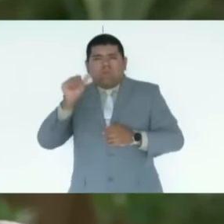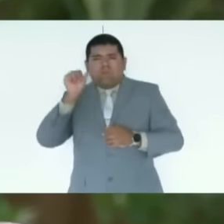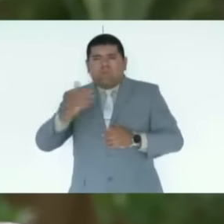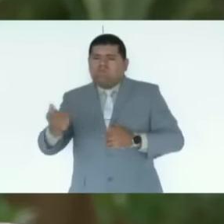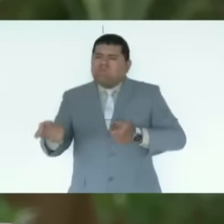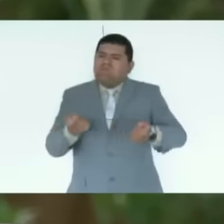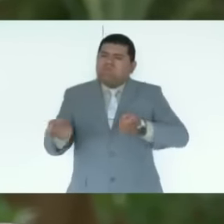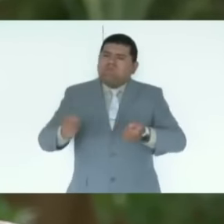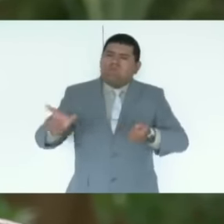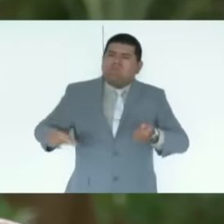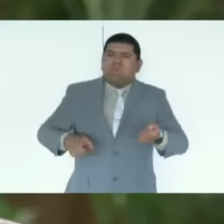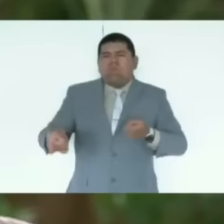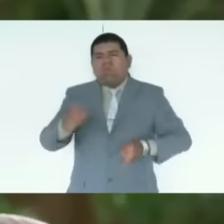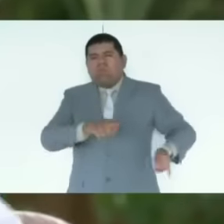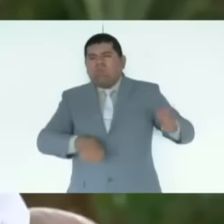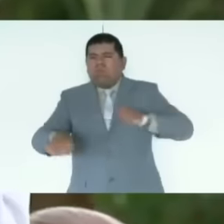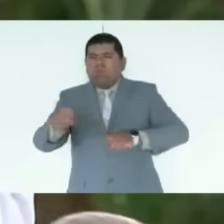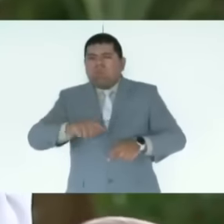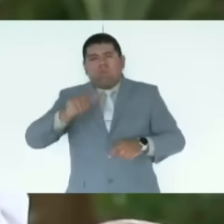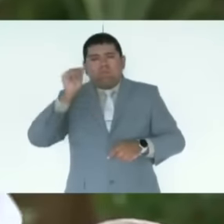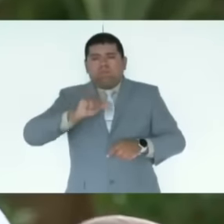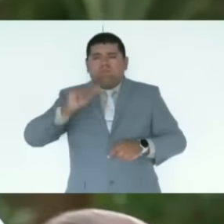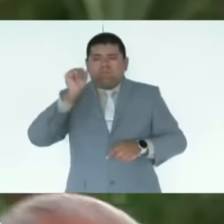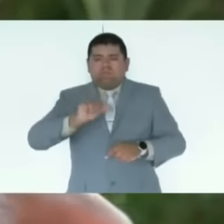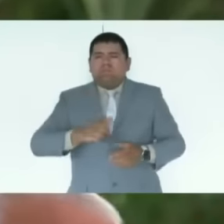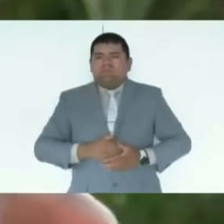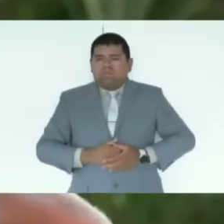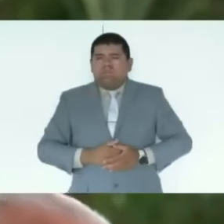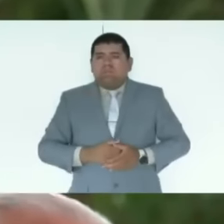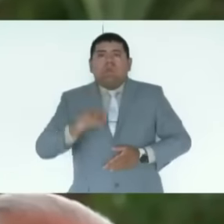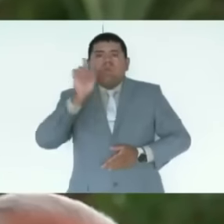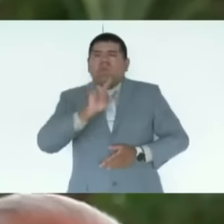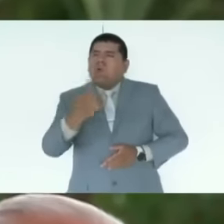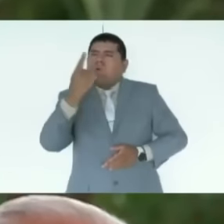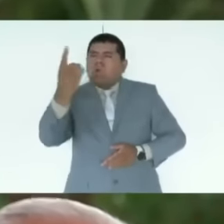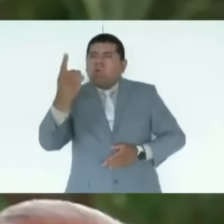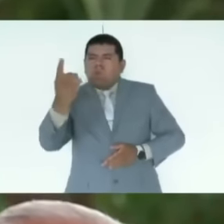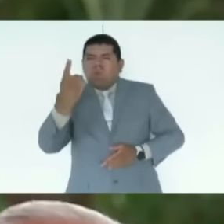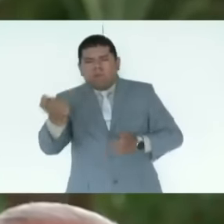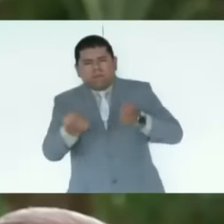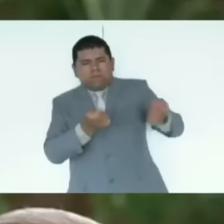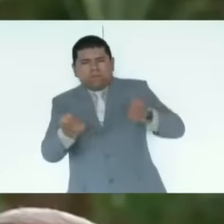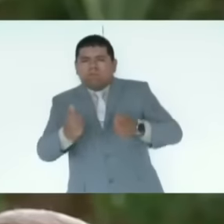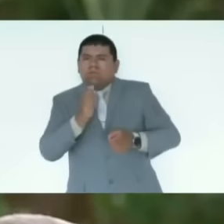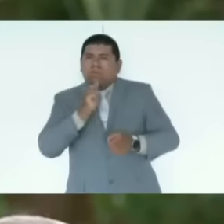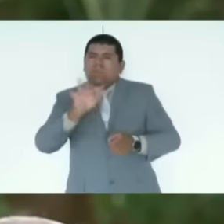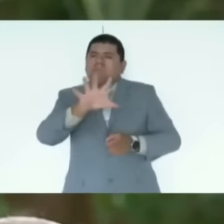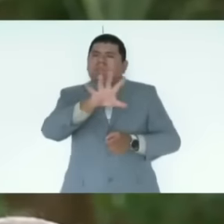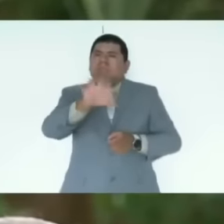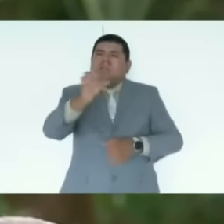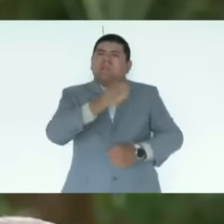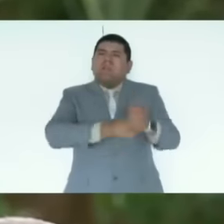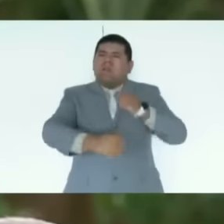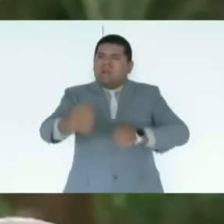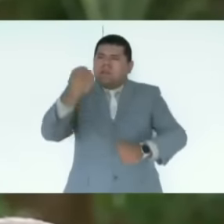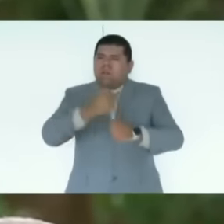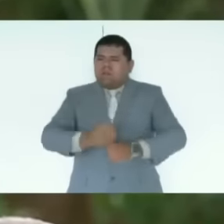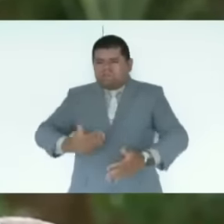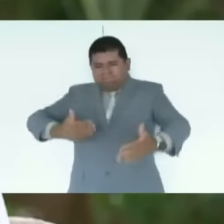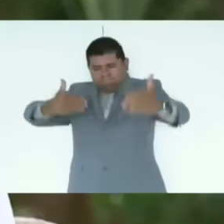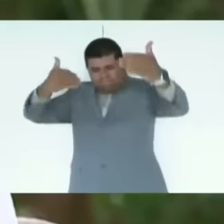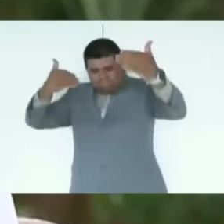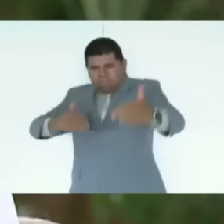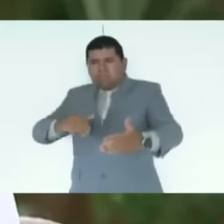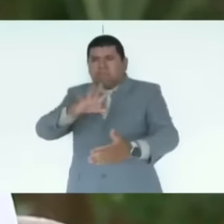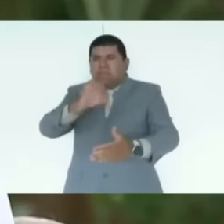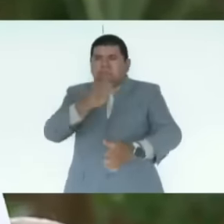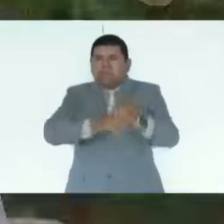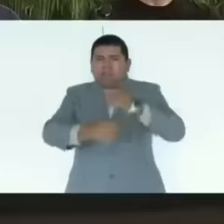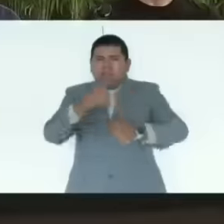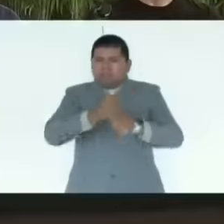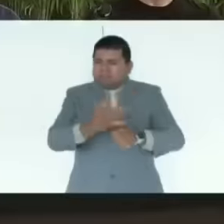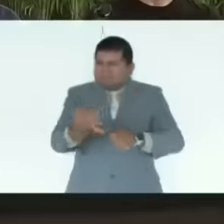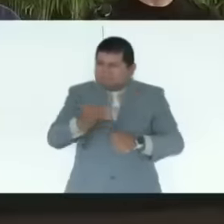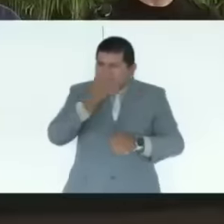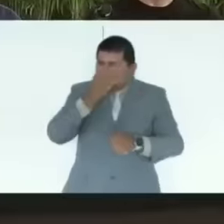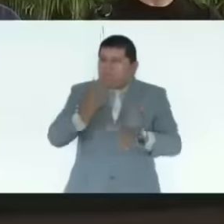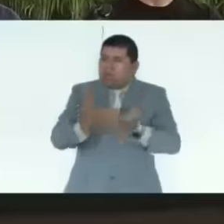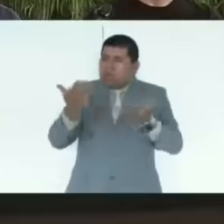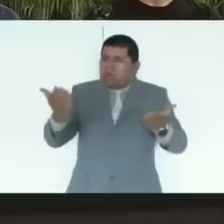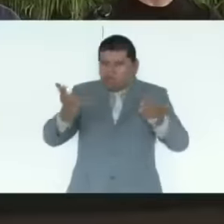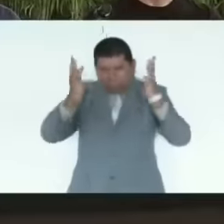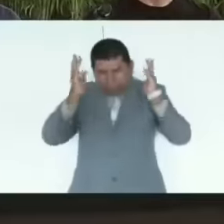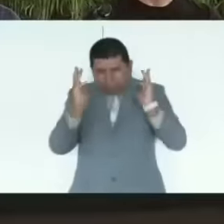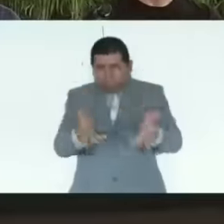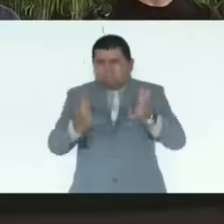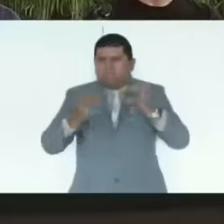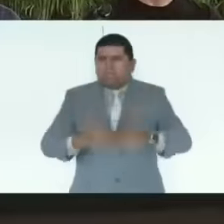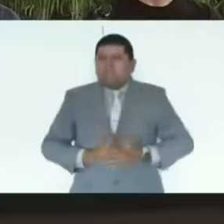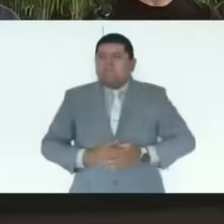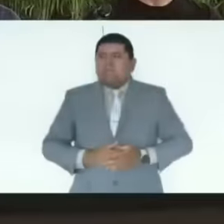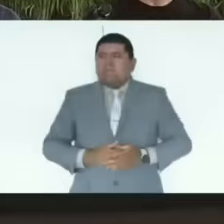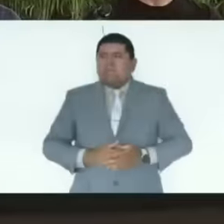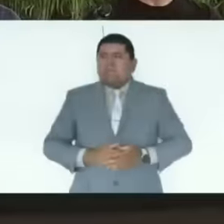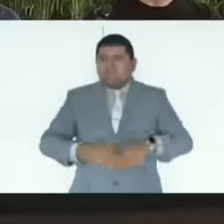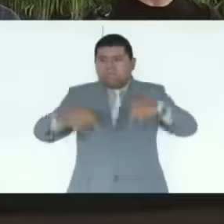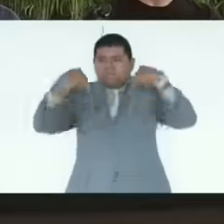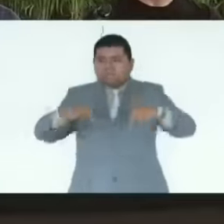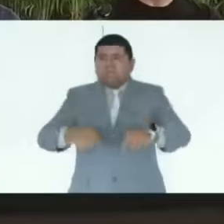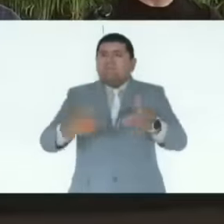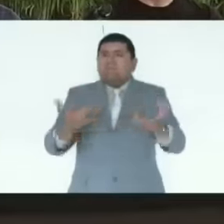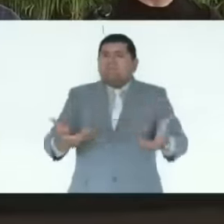ruled Mexico for 500 years, nearly 500 years, and now we are here living to